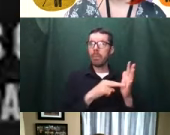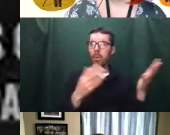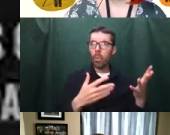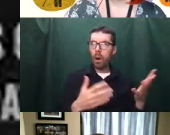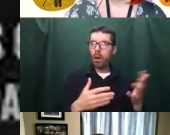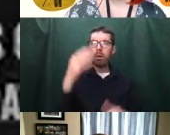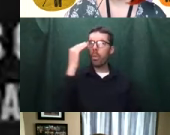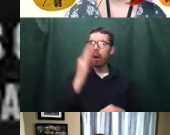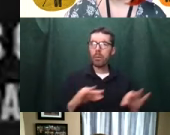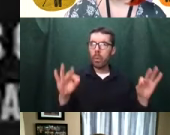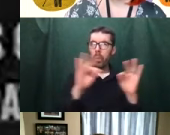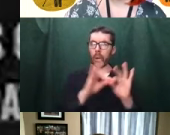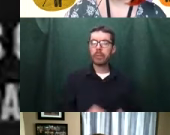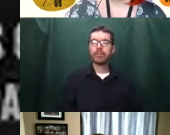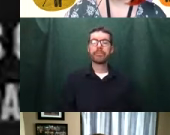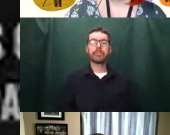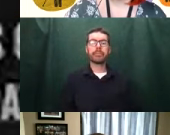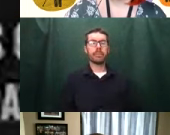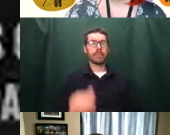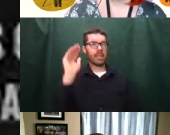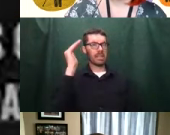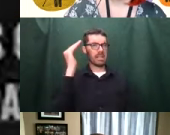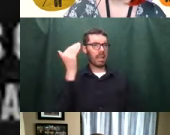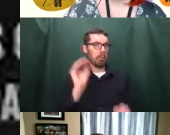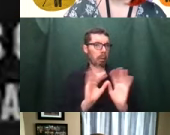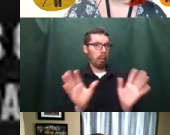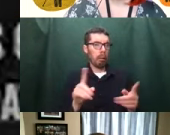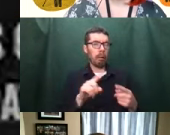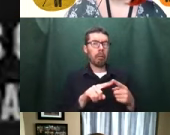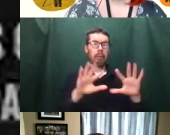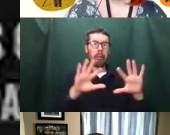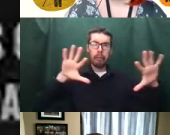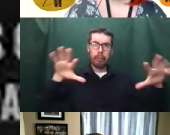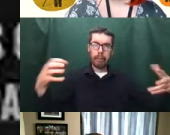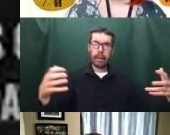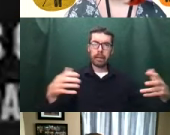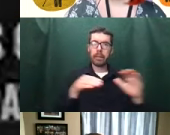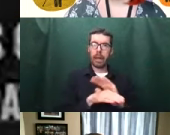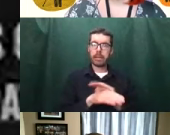So it seems pretty self explanatory. Collective access is the access that intentionally is